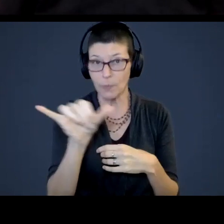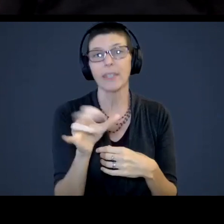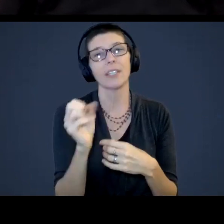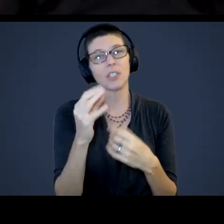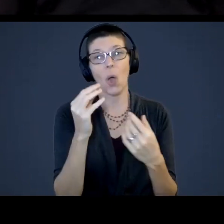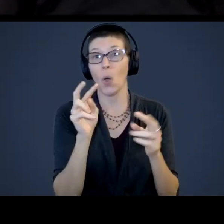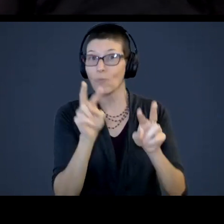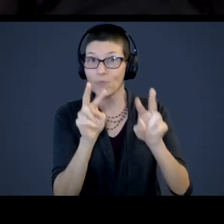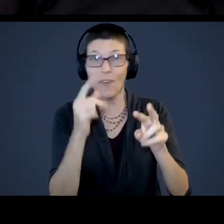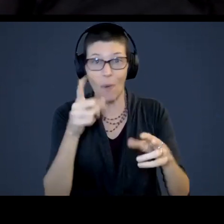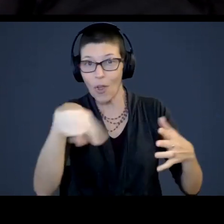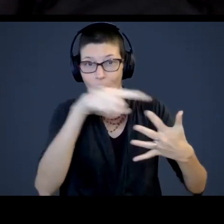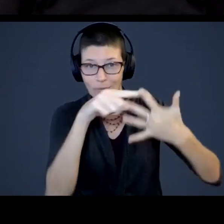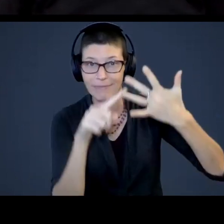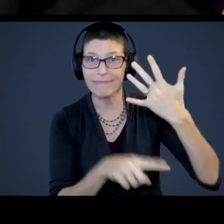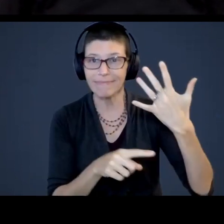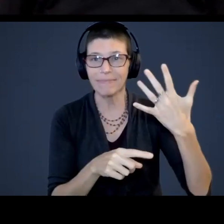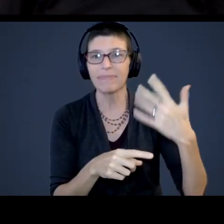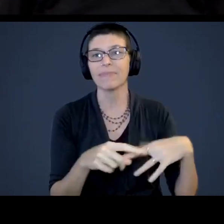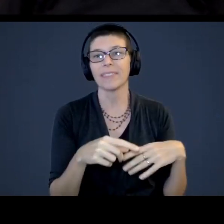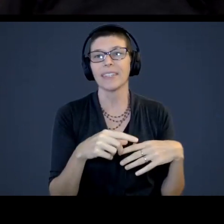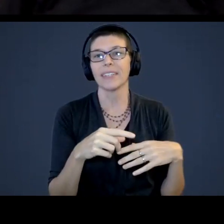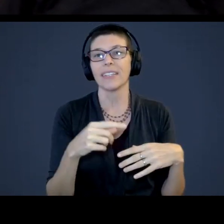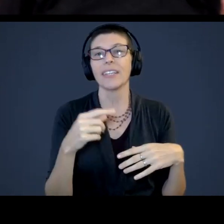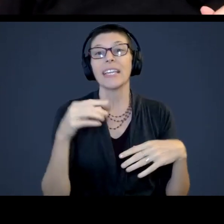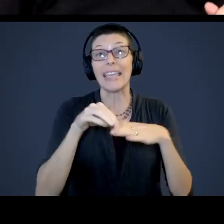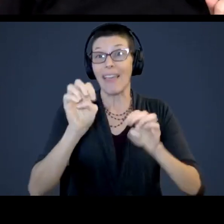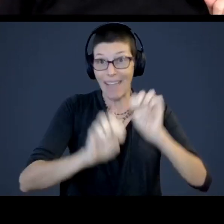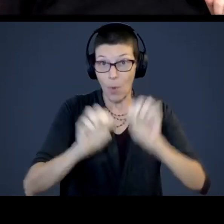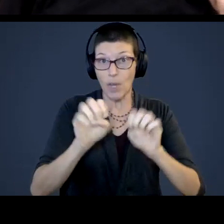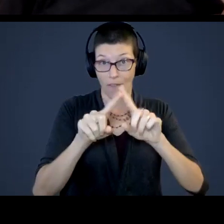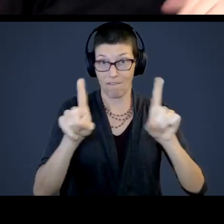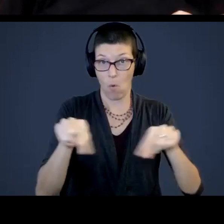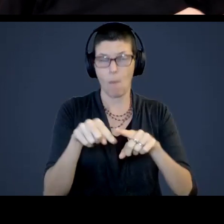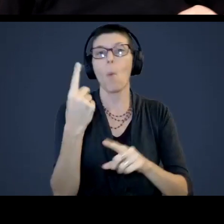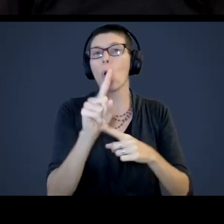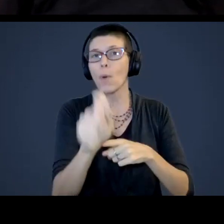all of those things. In the evaluation form, one of the questions is if you would like to receive